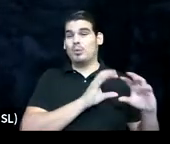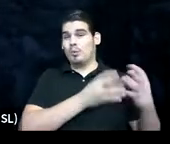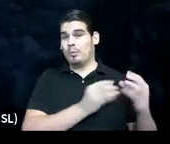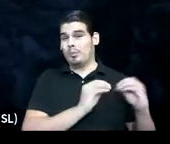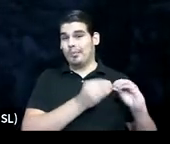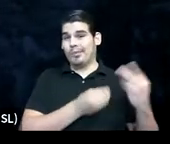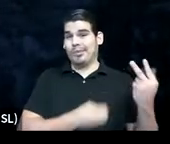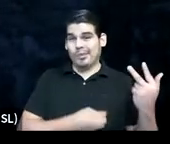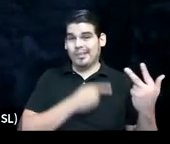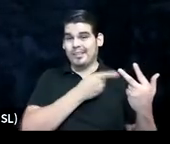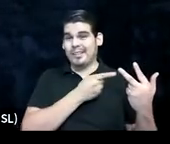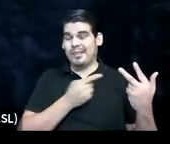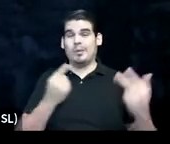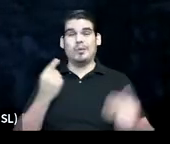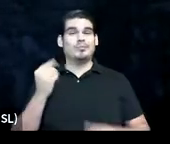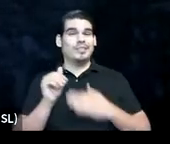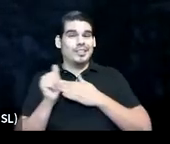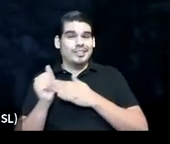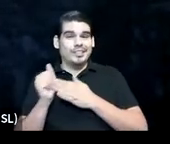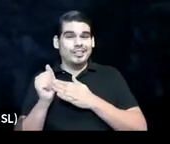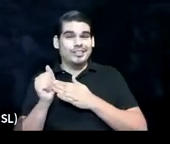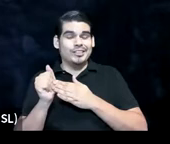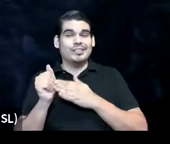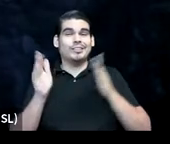RAD Region VIII (Henry Gardner): Alright, so of course feel free to jump in Jack, Franly